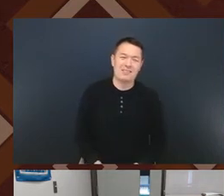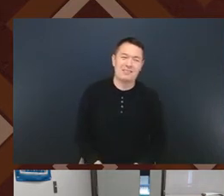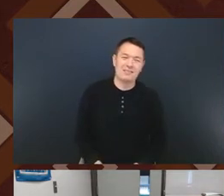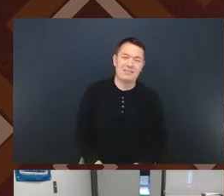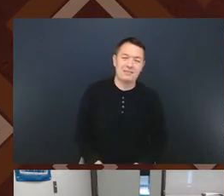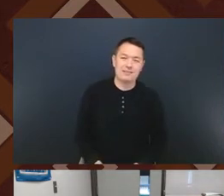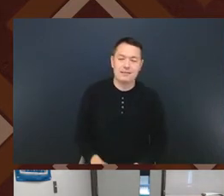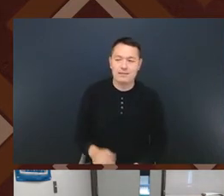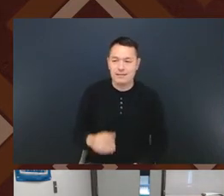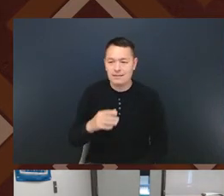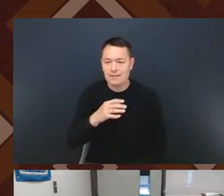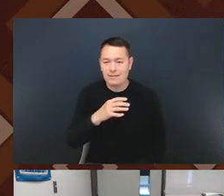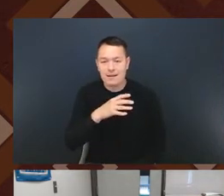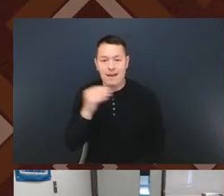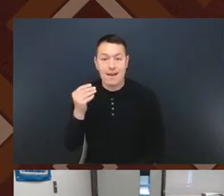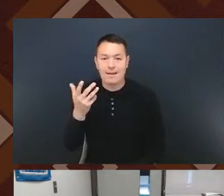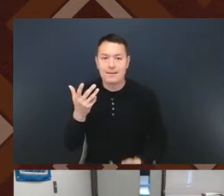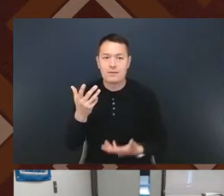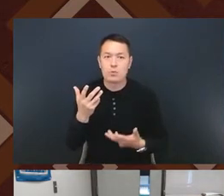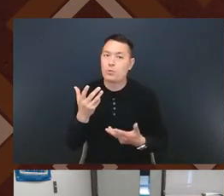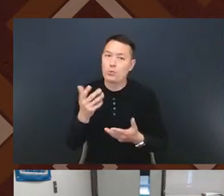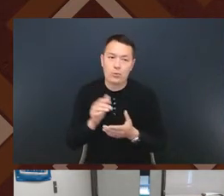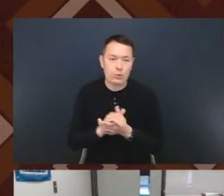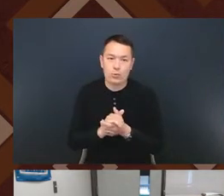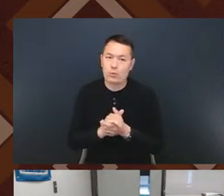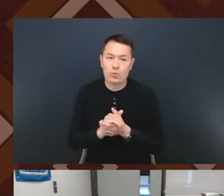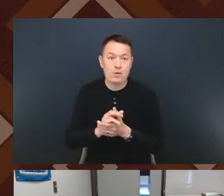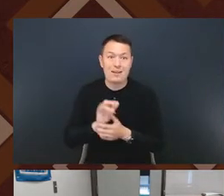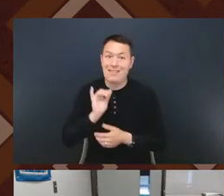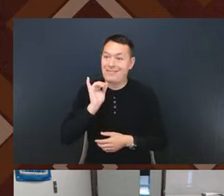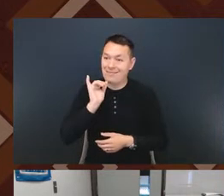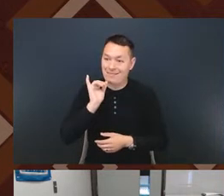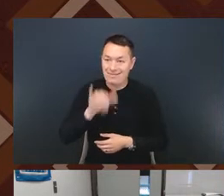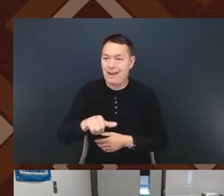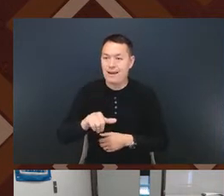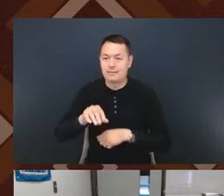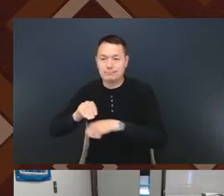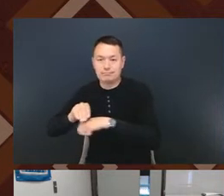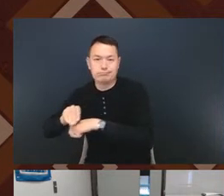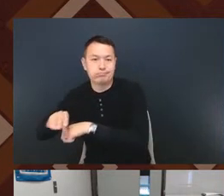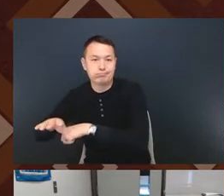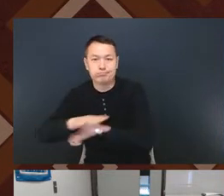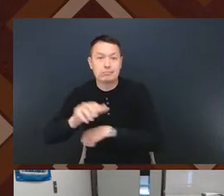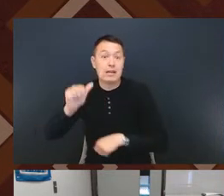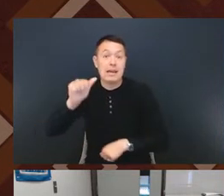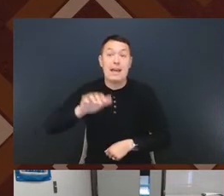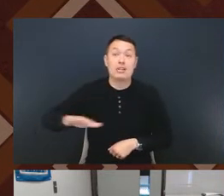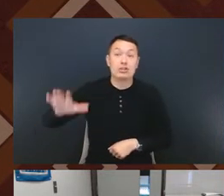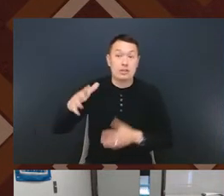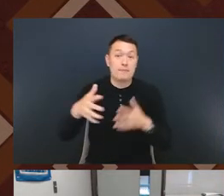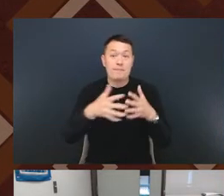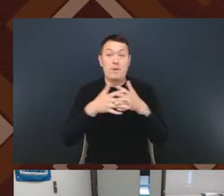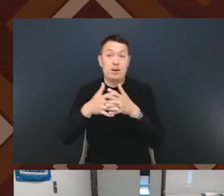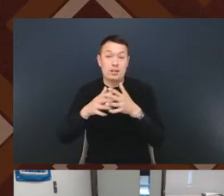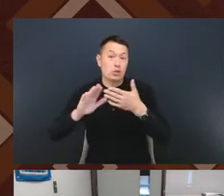and this really, really, really fired up the Asian-American community so this is you know,